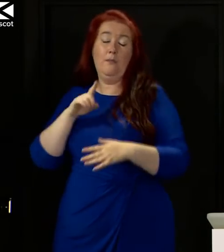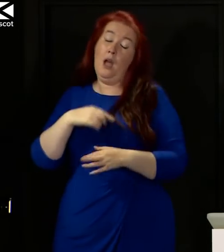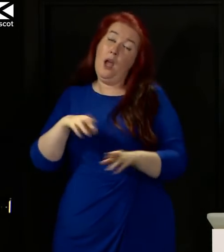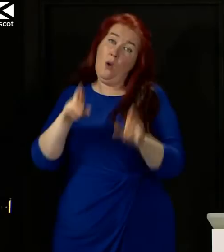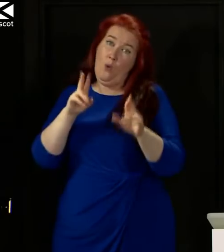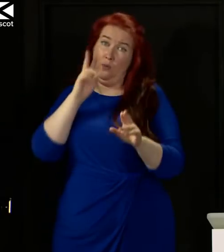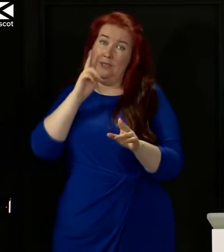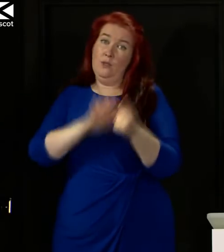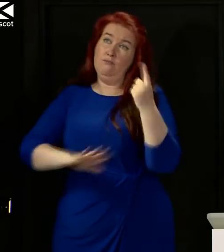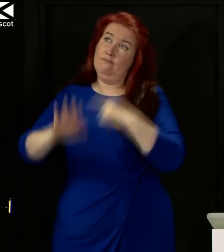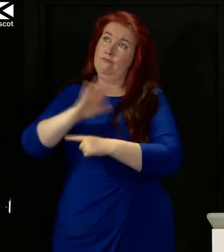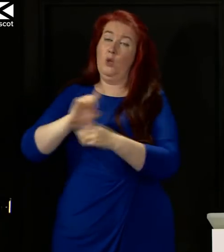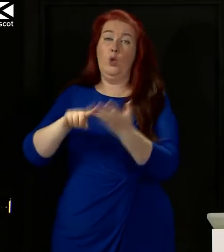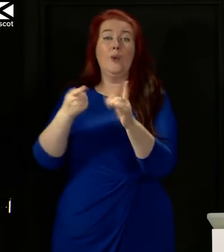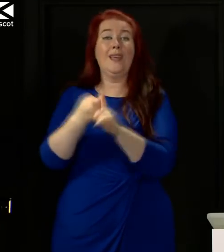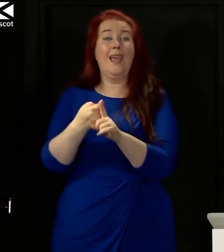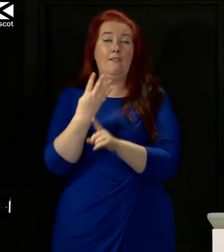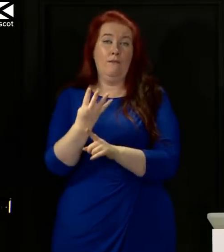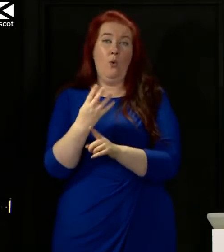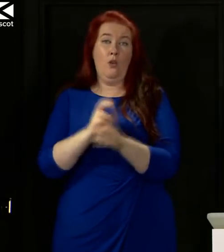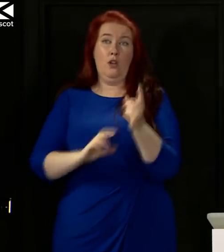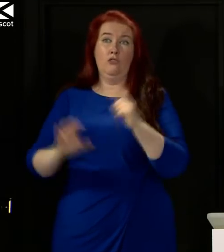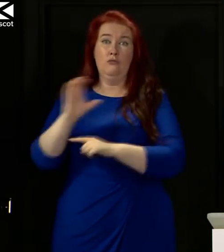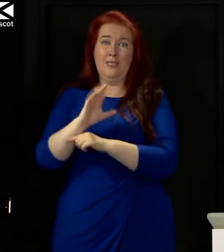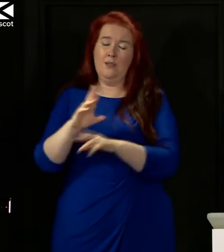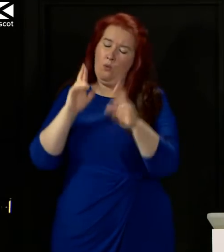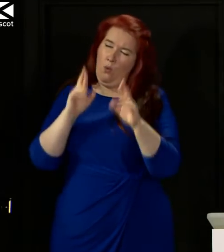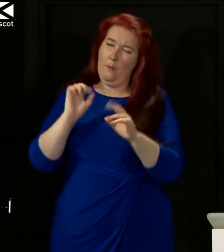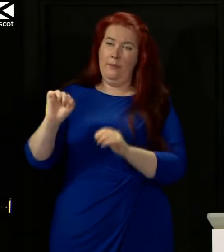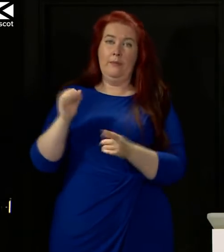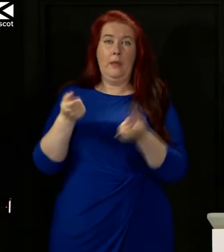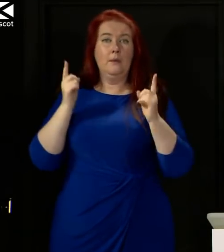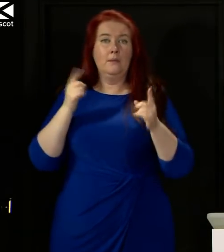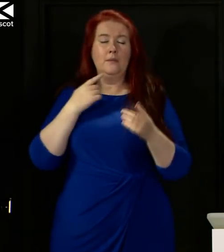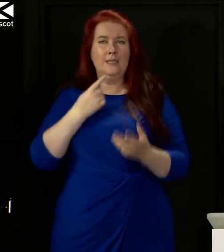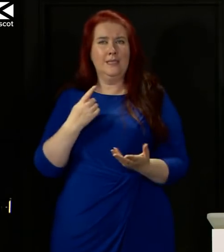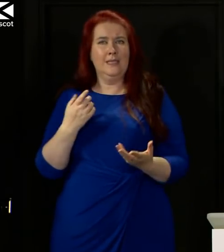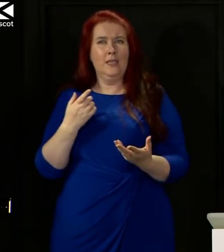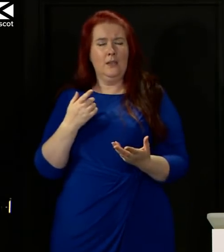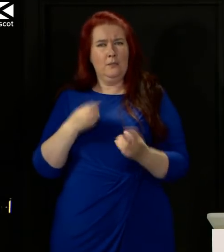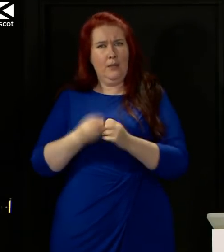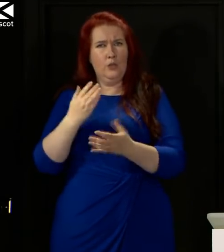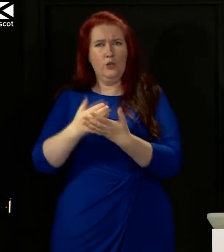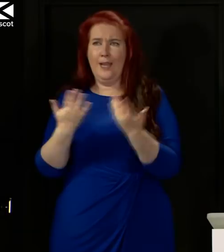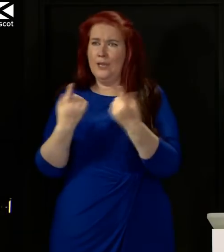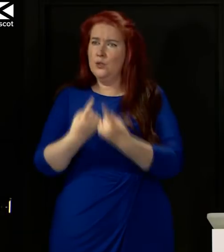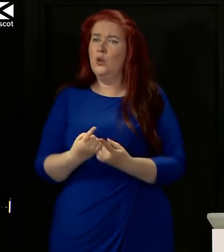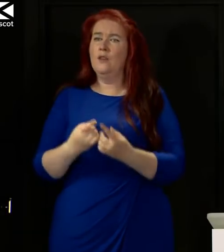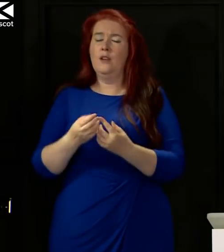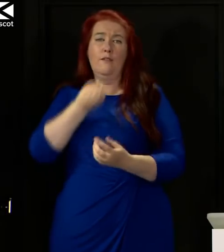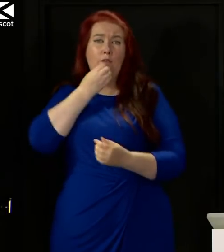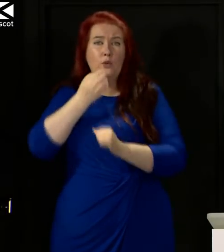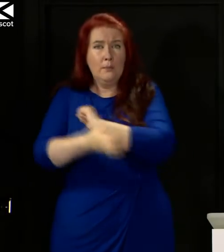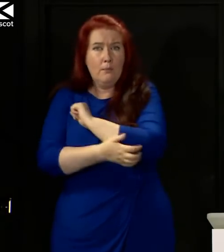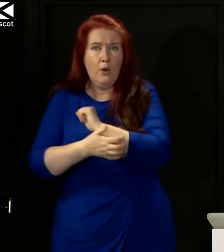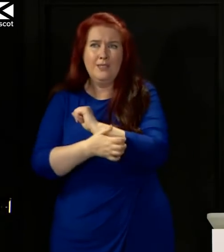governments across the UK make sure that the issue of hunger and food poverty is properly